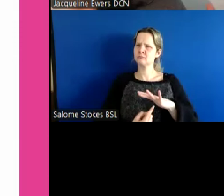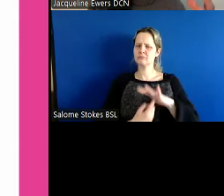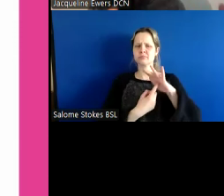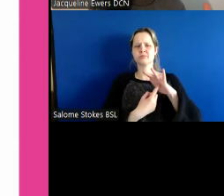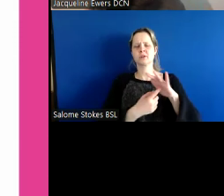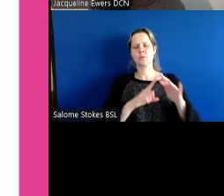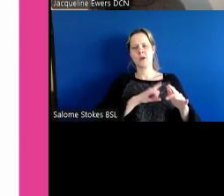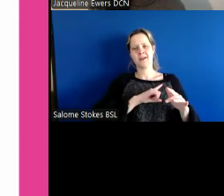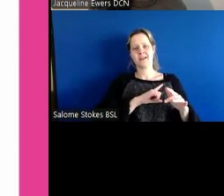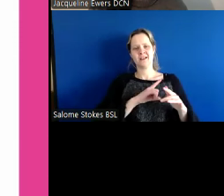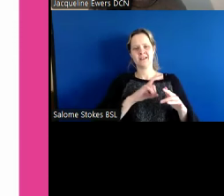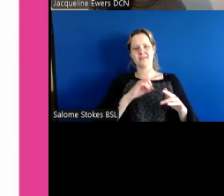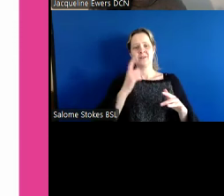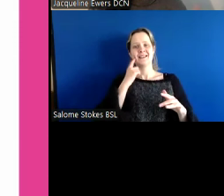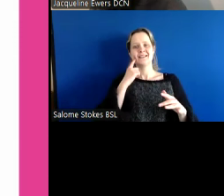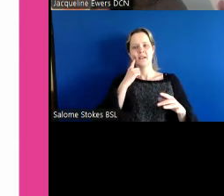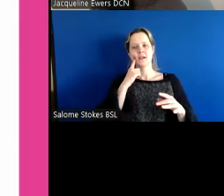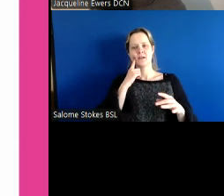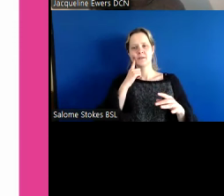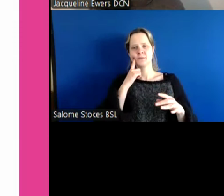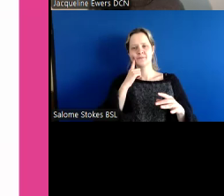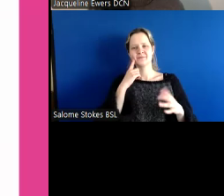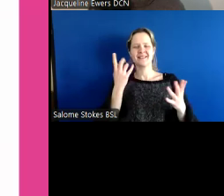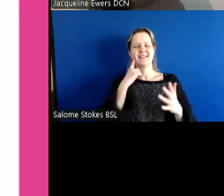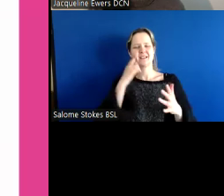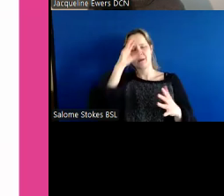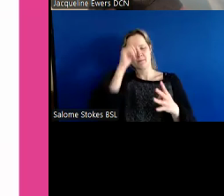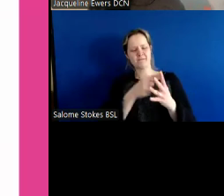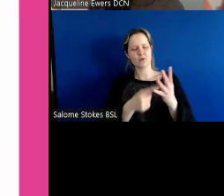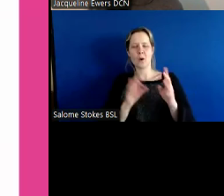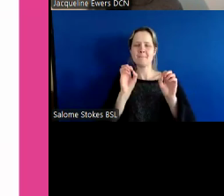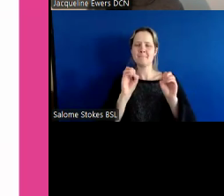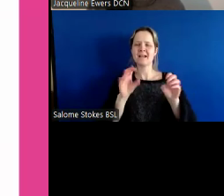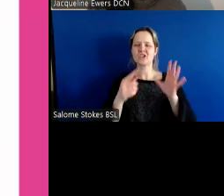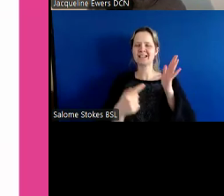an easy way to remember it is because of these four magical T's. Now, they're not really magical.